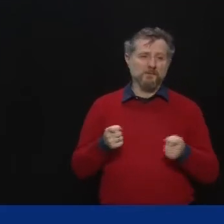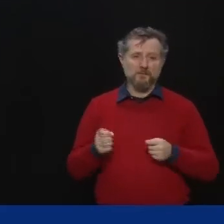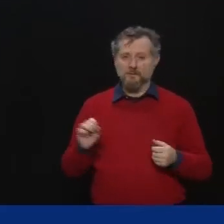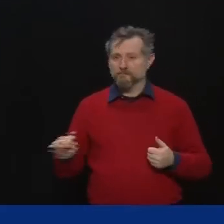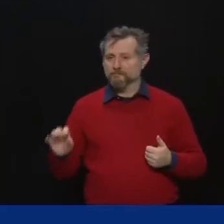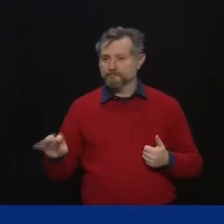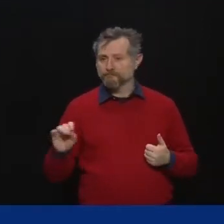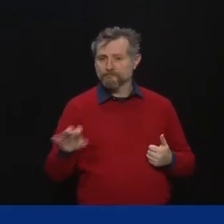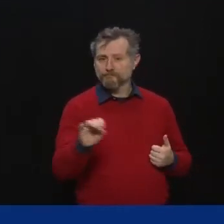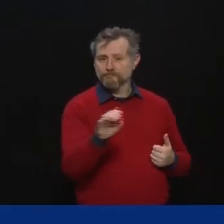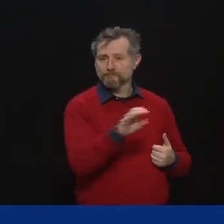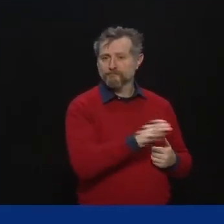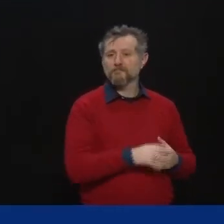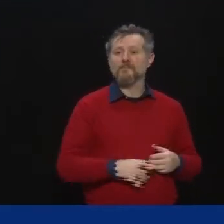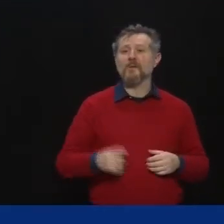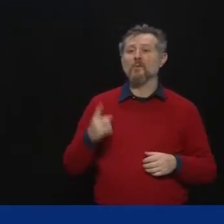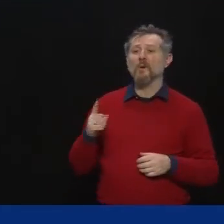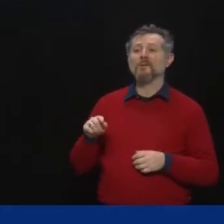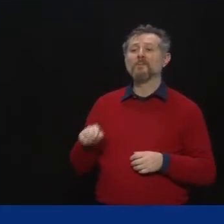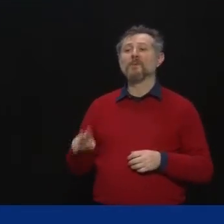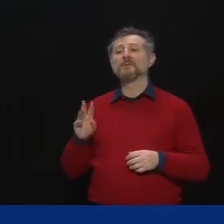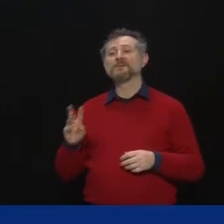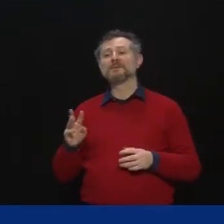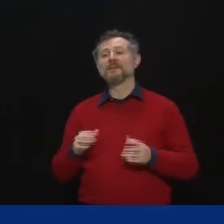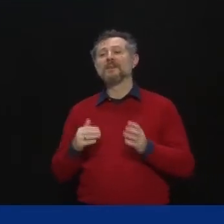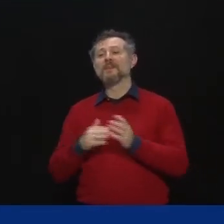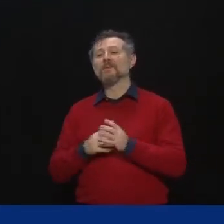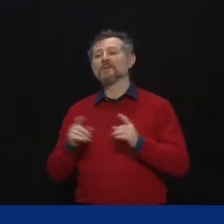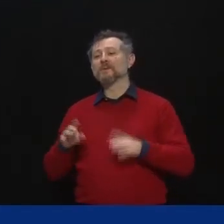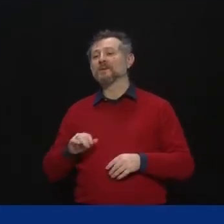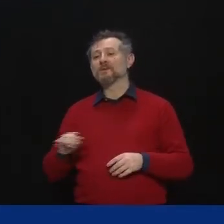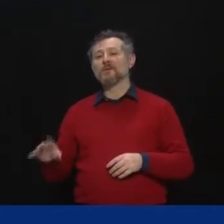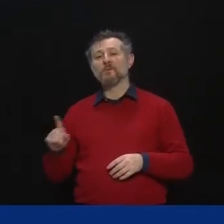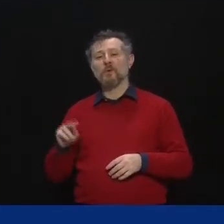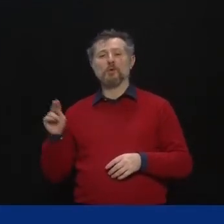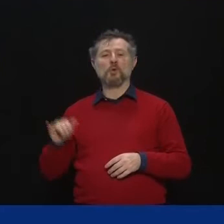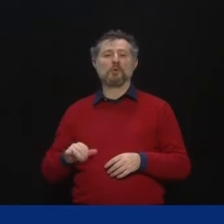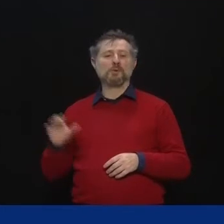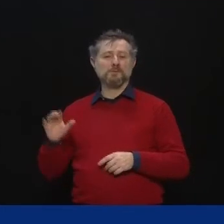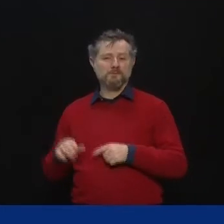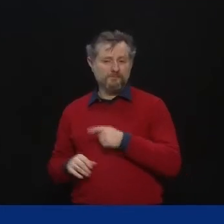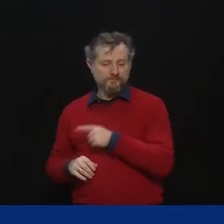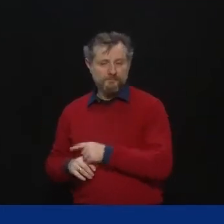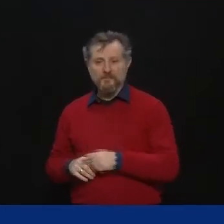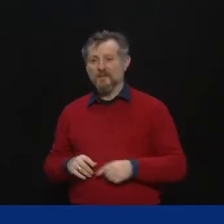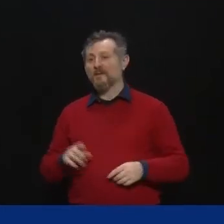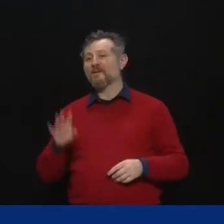KEEPING THEM IN SCHOOL. GOING TO THE COUNTY EMERGENCY MANAGERS.